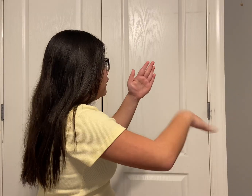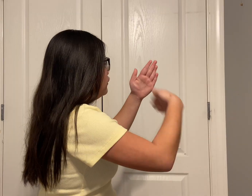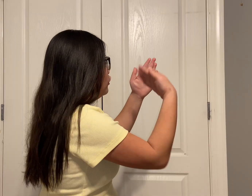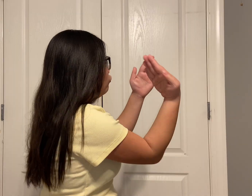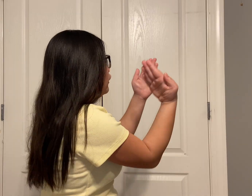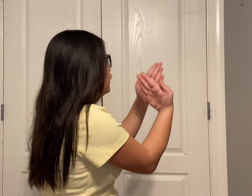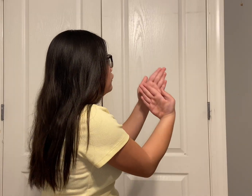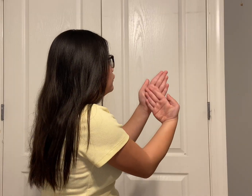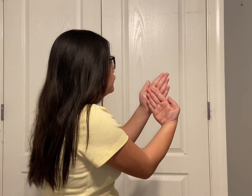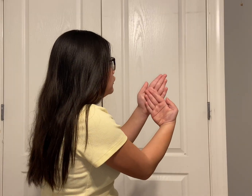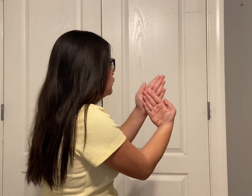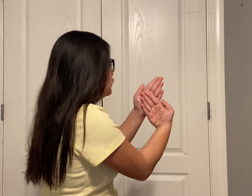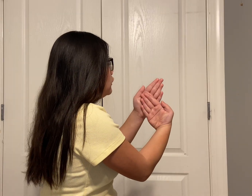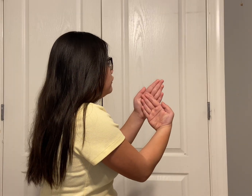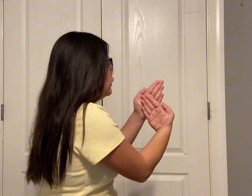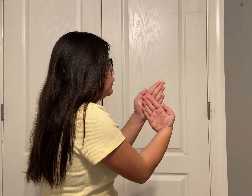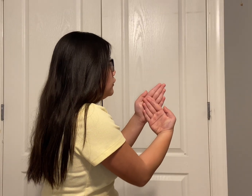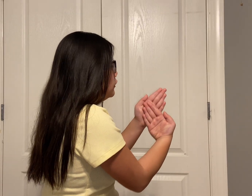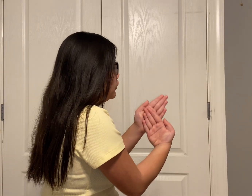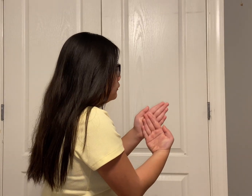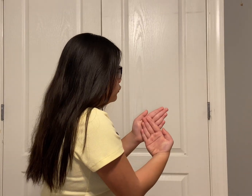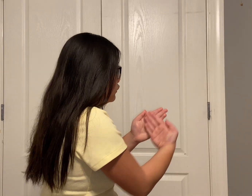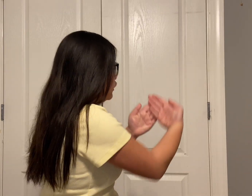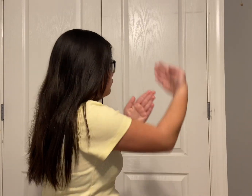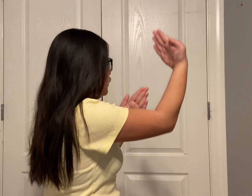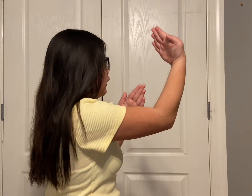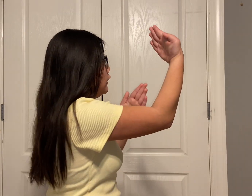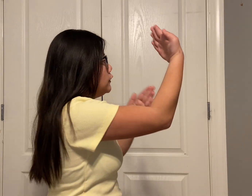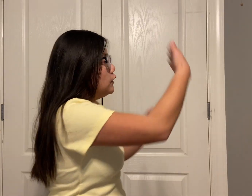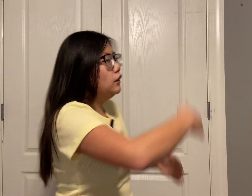Then right hand on the left hand and then move it up. Hands.